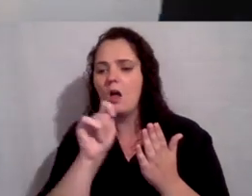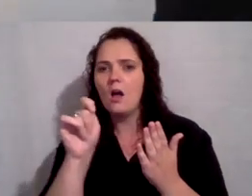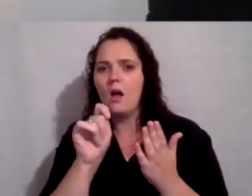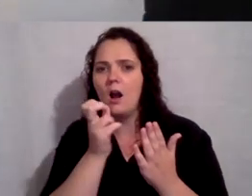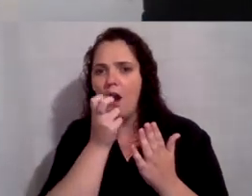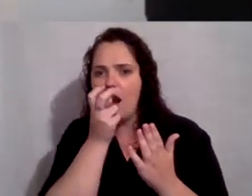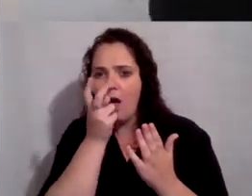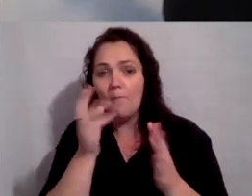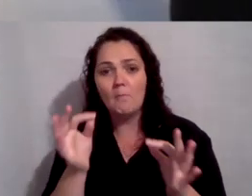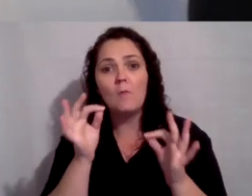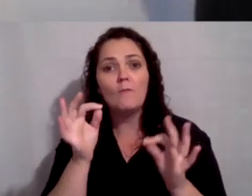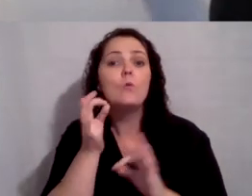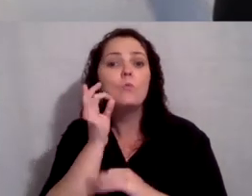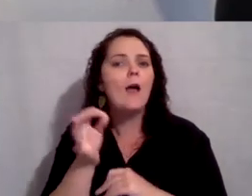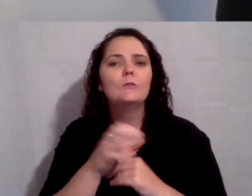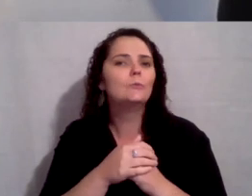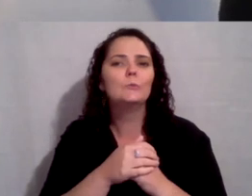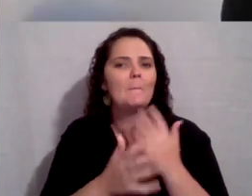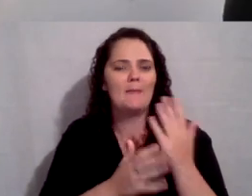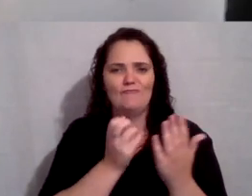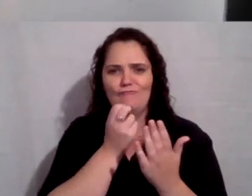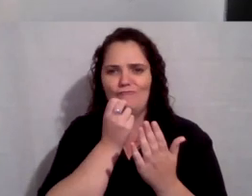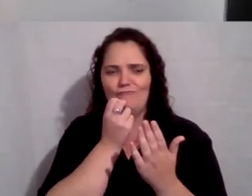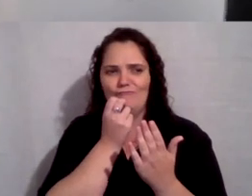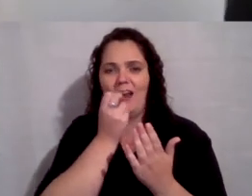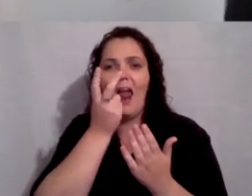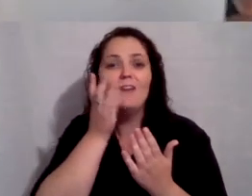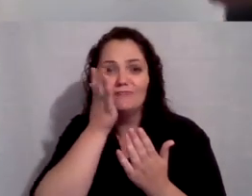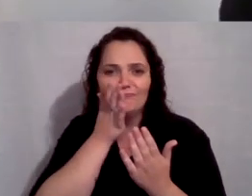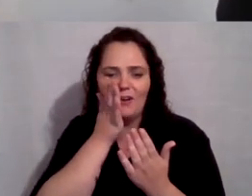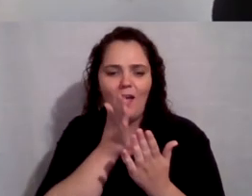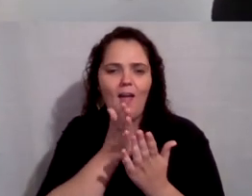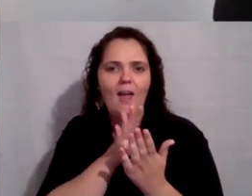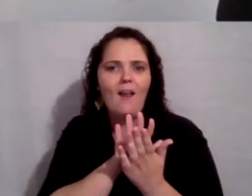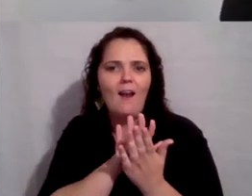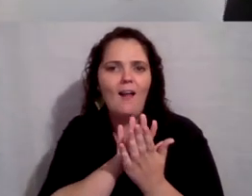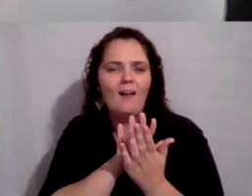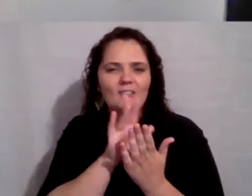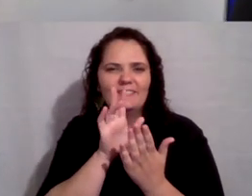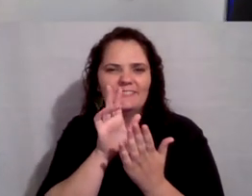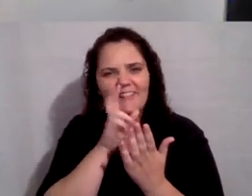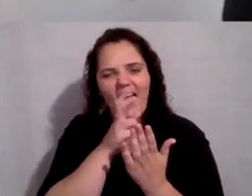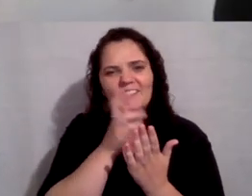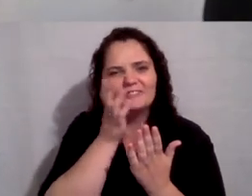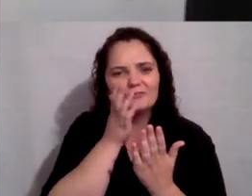paper, that's alright but you're working with this grey on grey and erasure, so it's staying in these in these veils